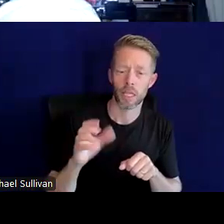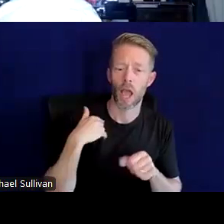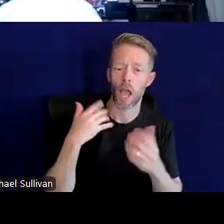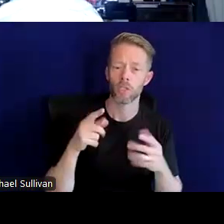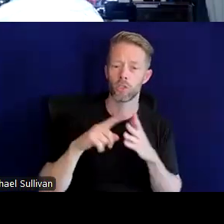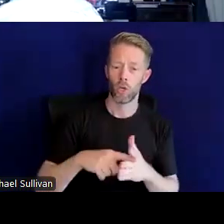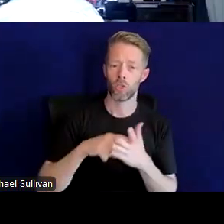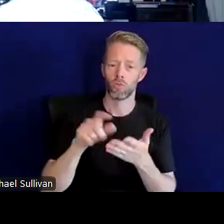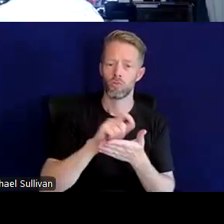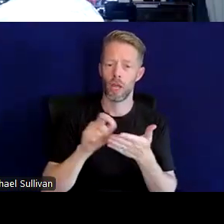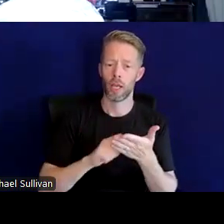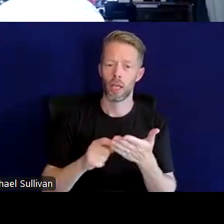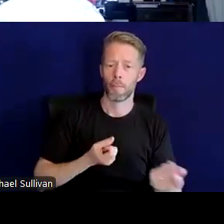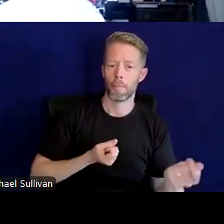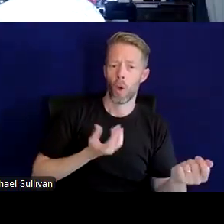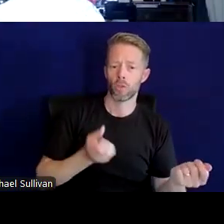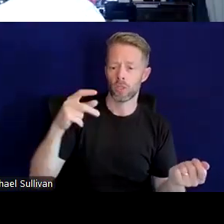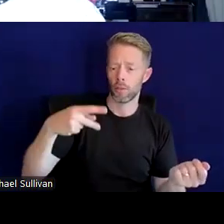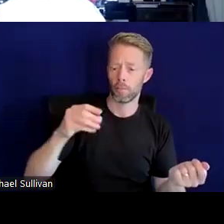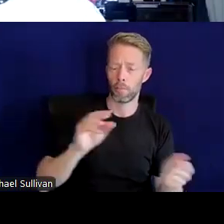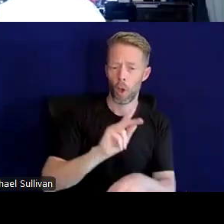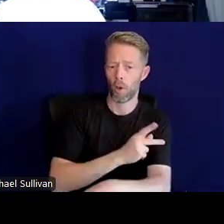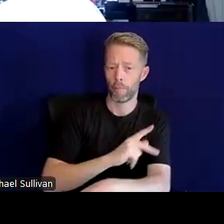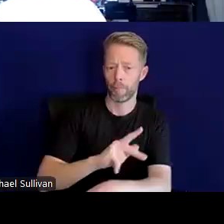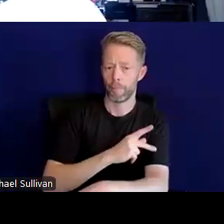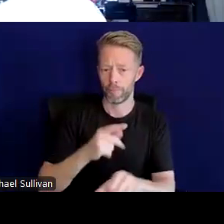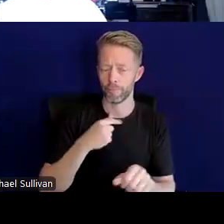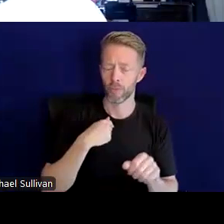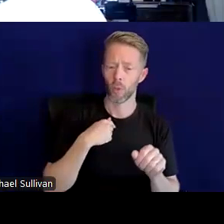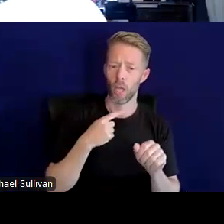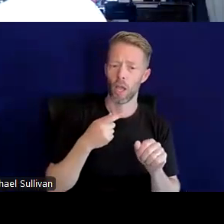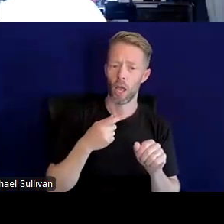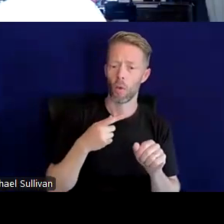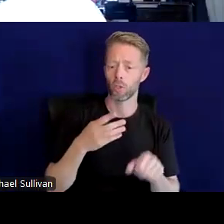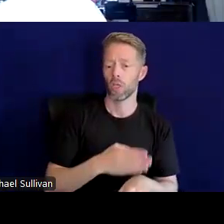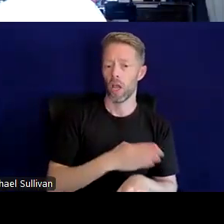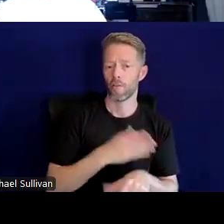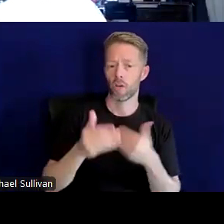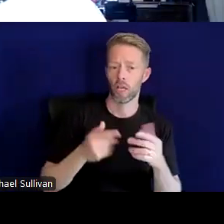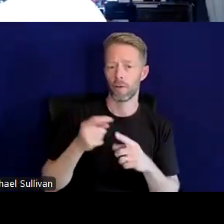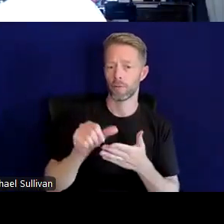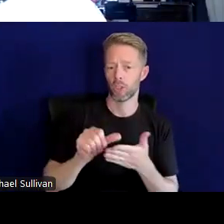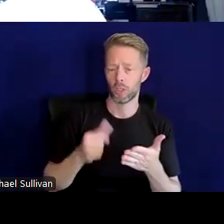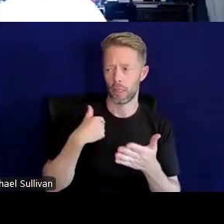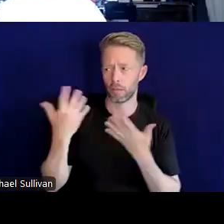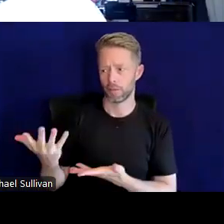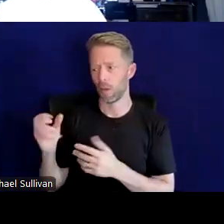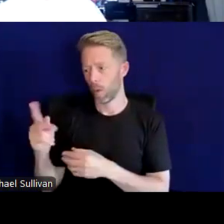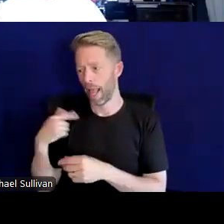and I realized I was recovering from the operation and so I explore, what else can I do if I